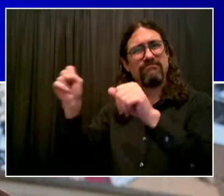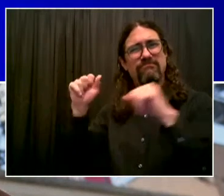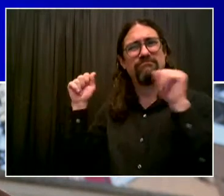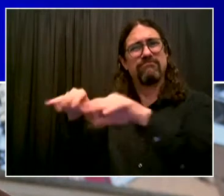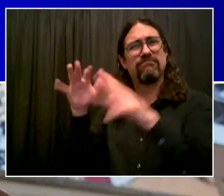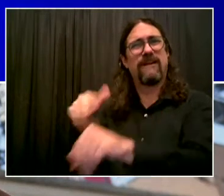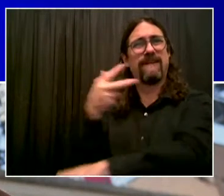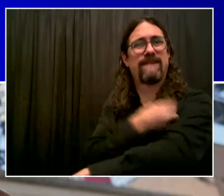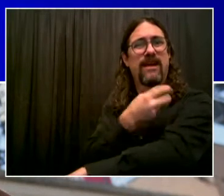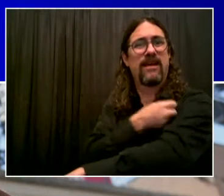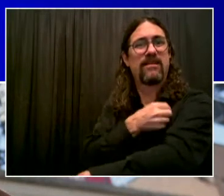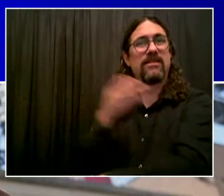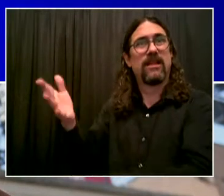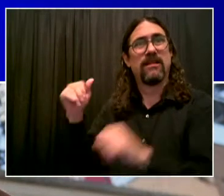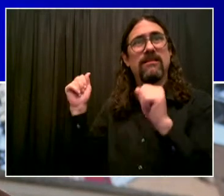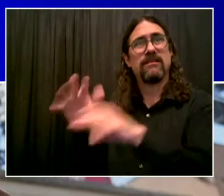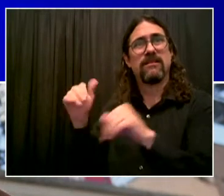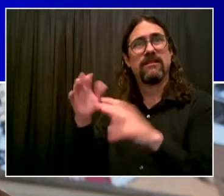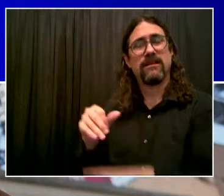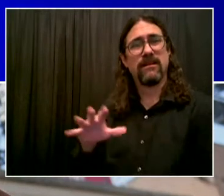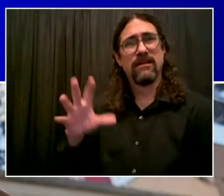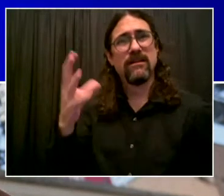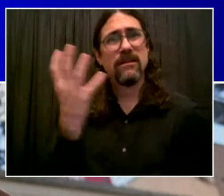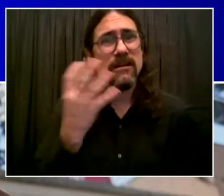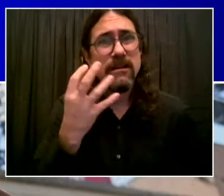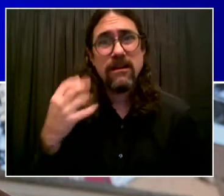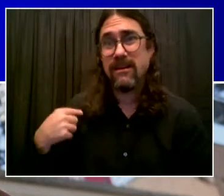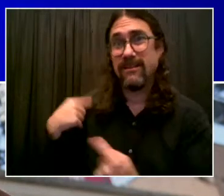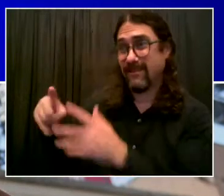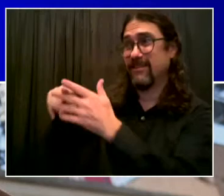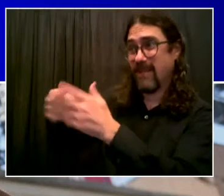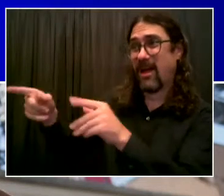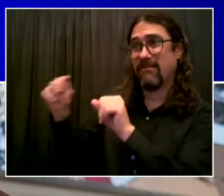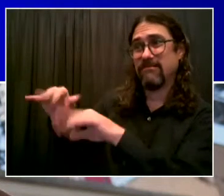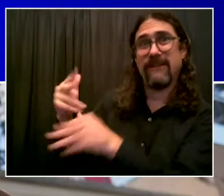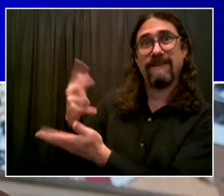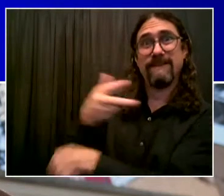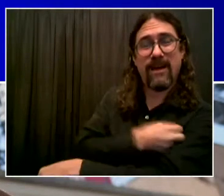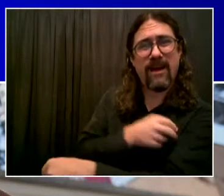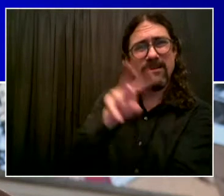MODESTLY, BUT GUESS WHAT, THERE HAVE BEEN